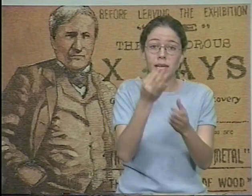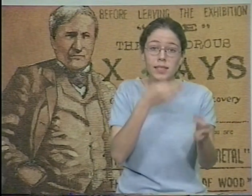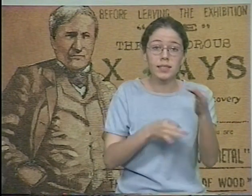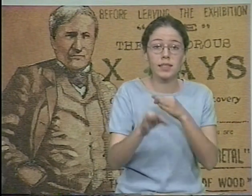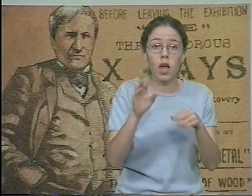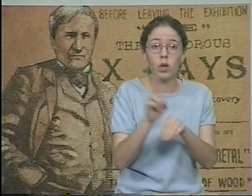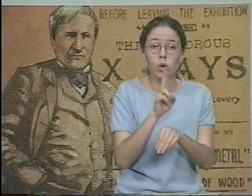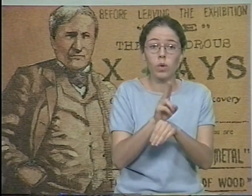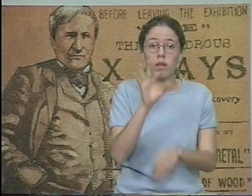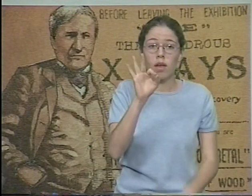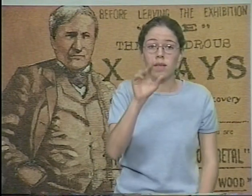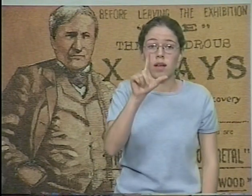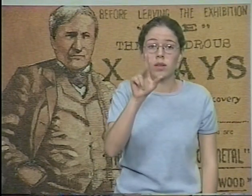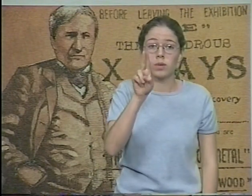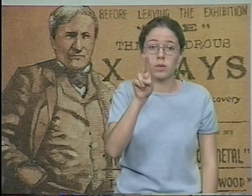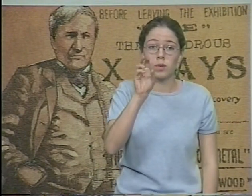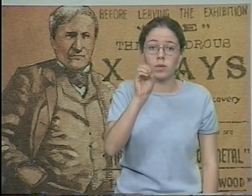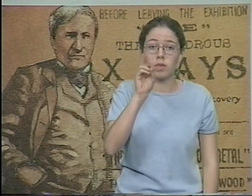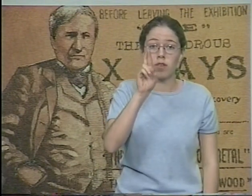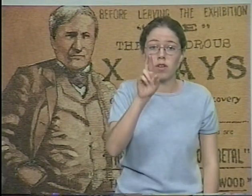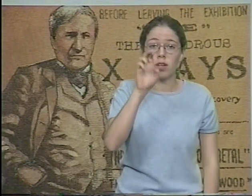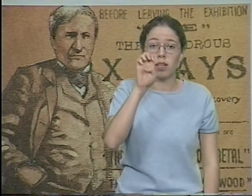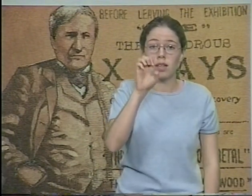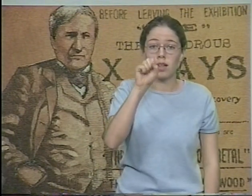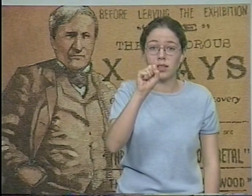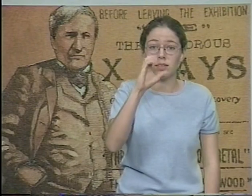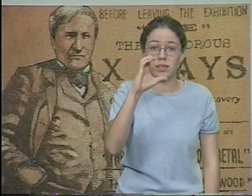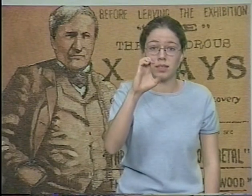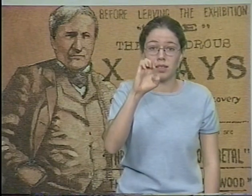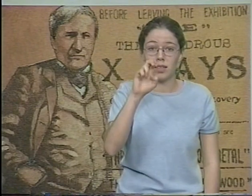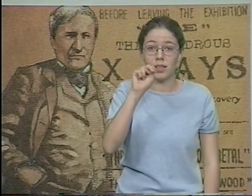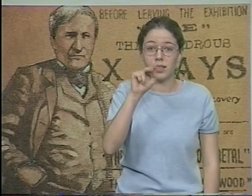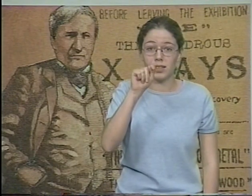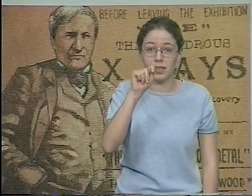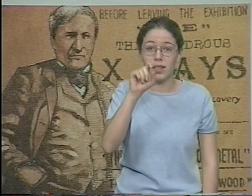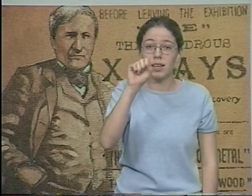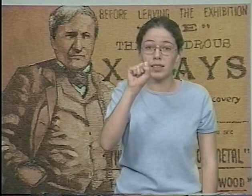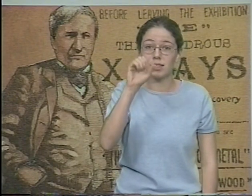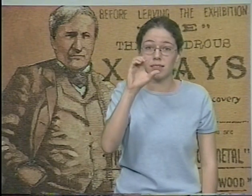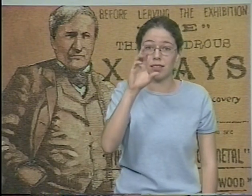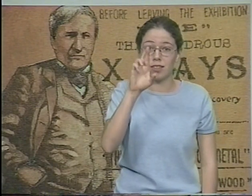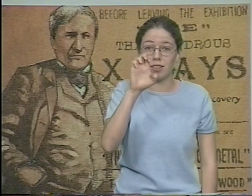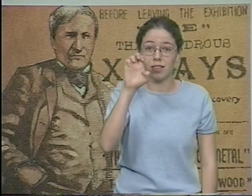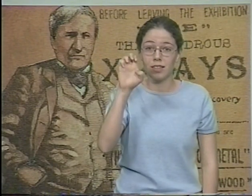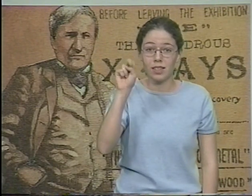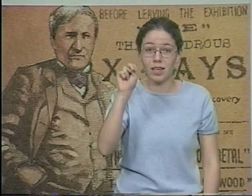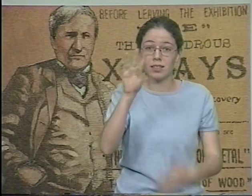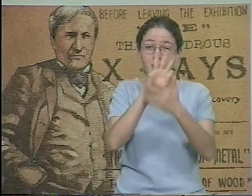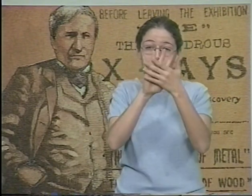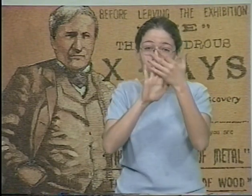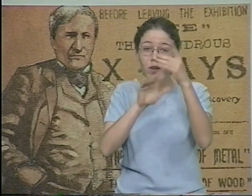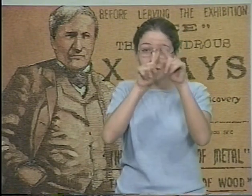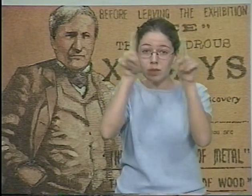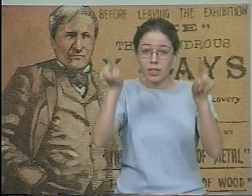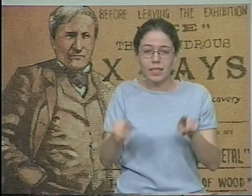he used a fluorescent screen similar to a movie screen and people lined up for the novelty of seeing